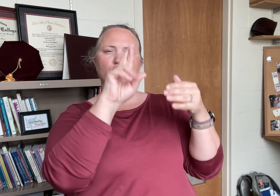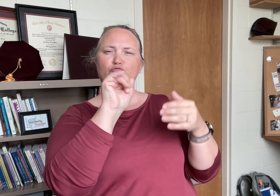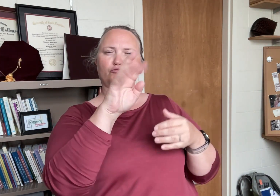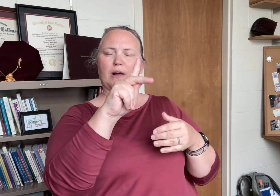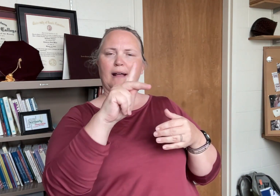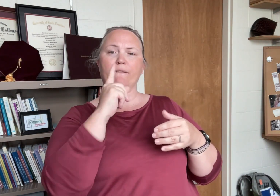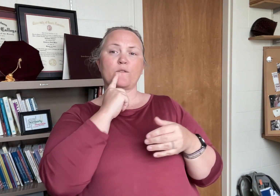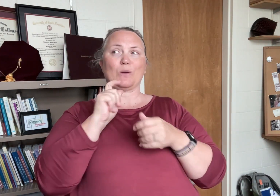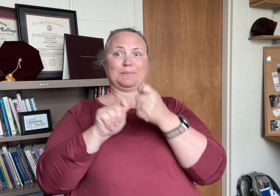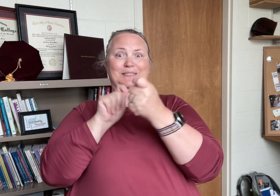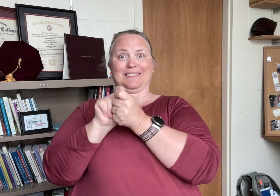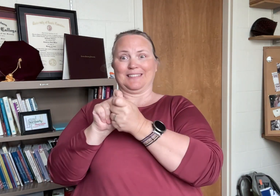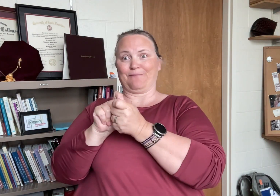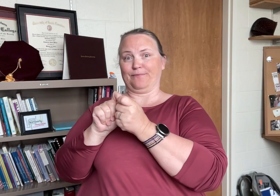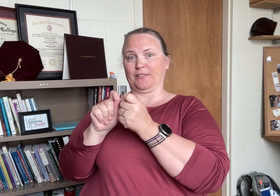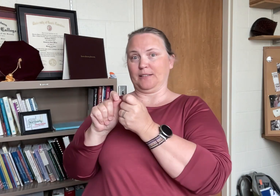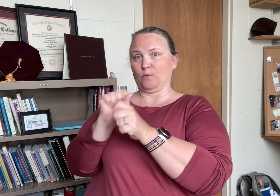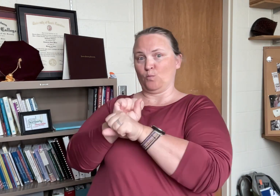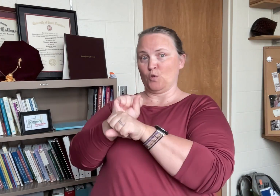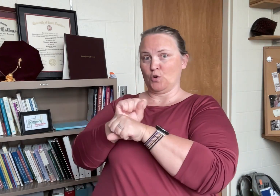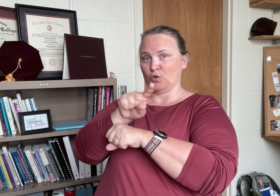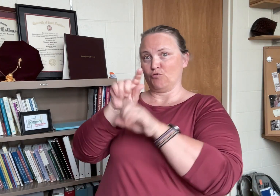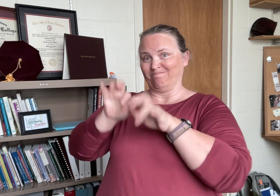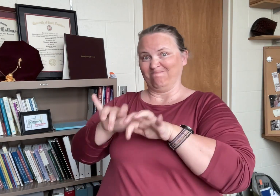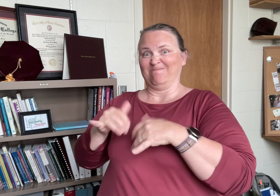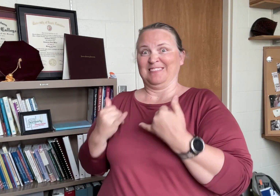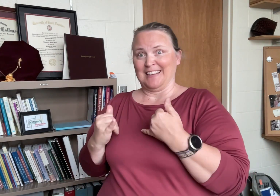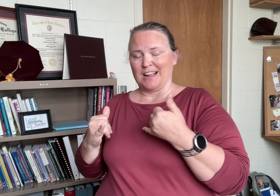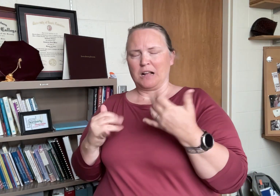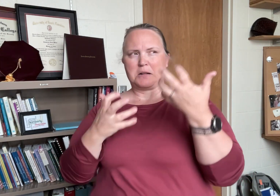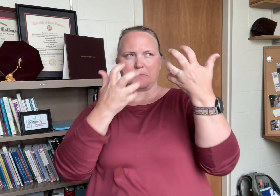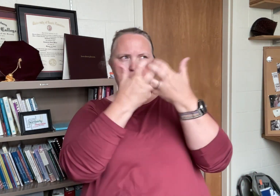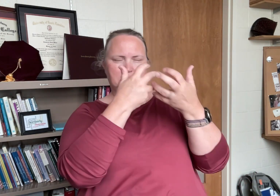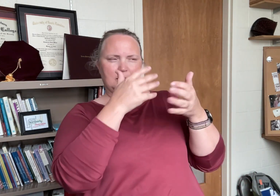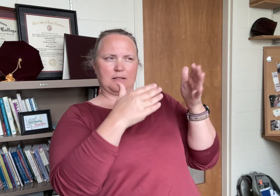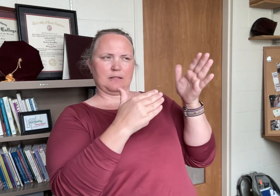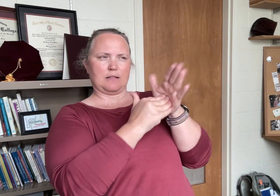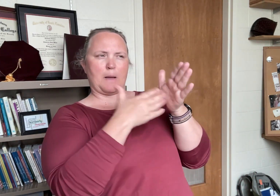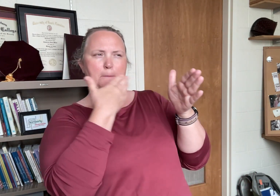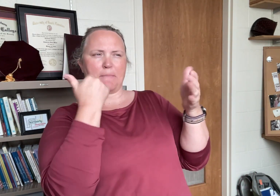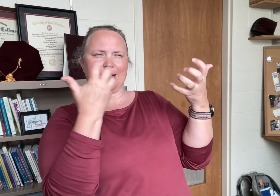or third, for the specific article that you're working on, like which one you think would be the best fit.